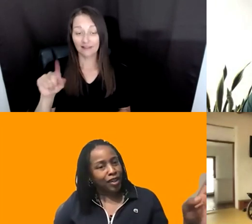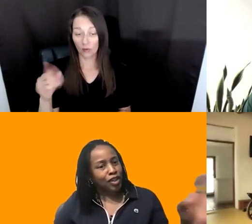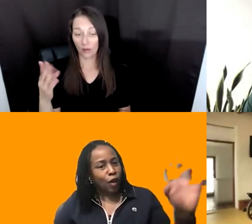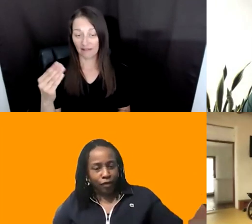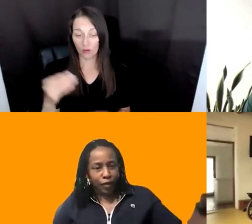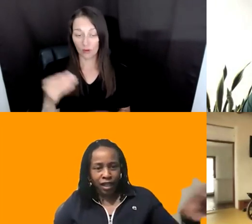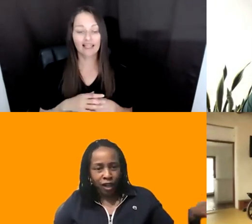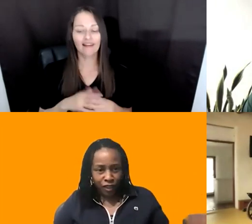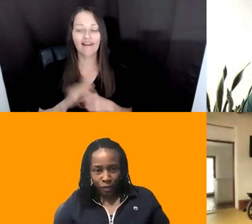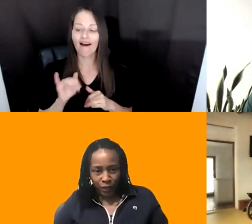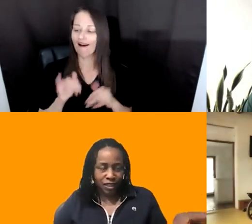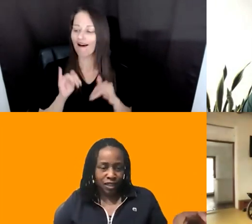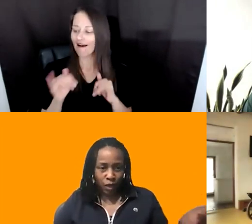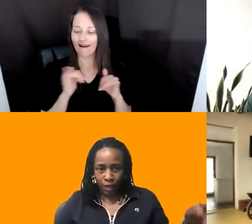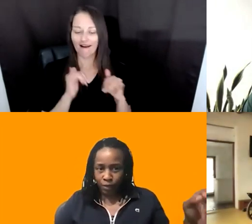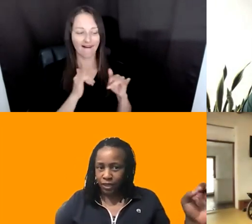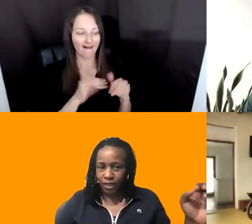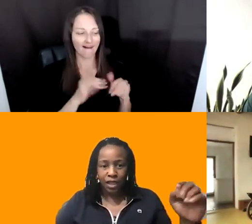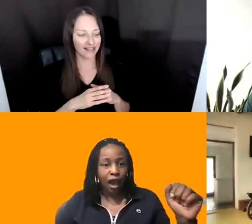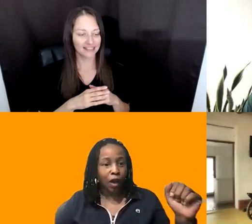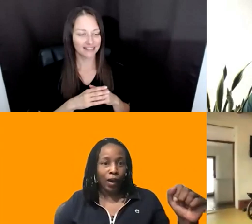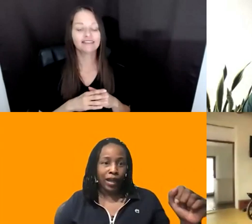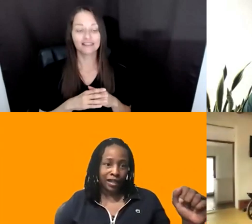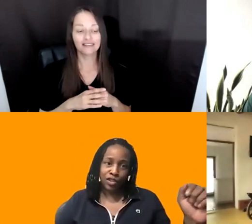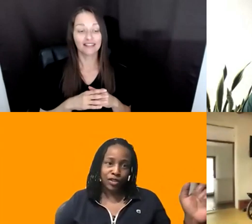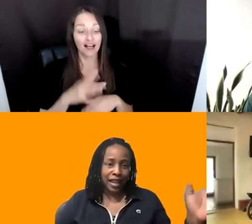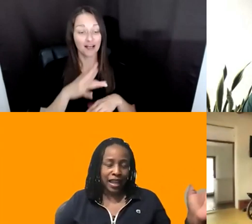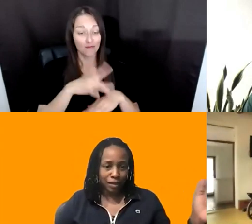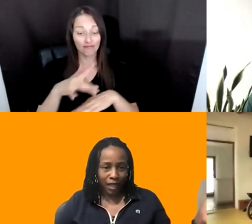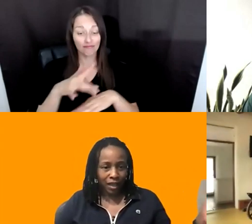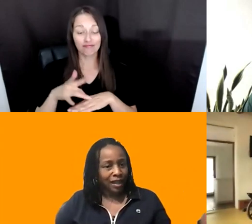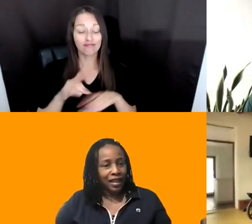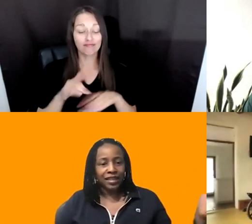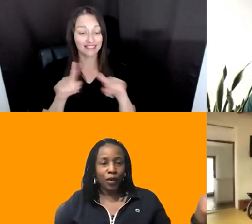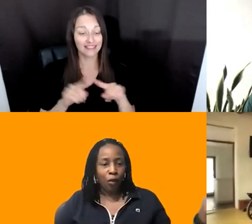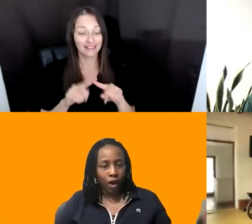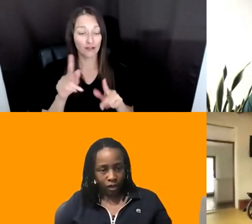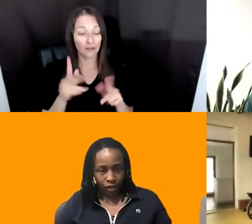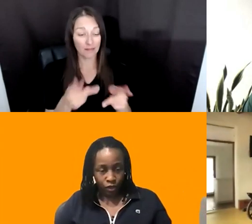I'VE BEEN IN ALL THESE PLACES WHERE PEOPLE DID NOT QUITE UNDERSTAND ME. IT'S LIKE WHAT ARE YOU DOING